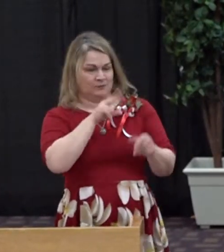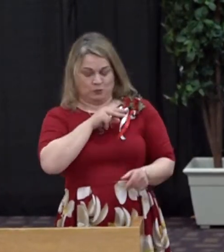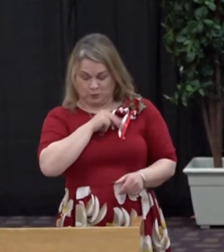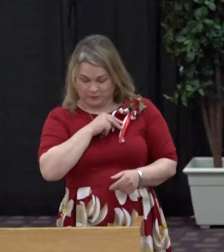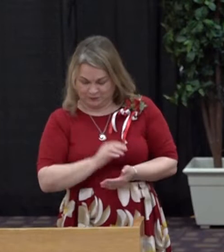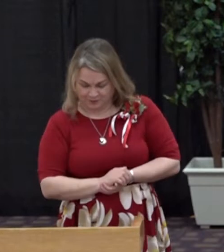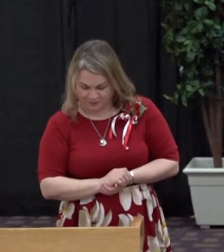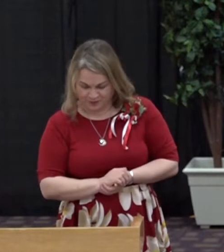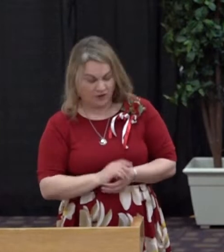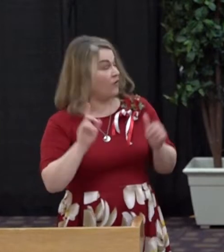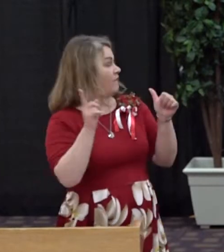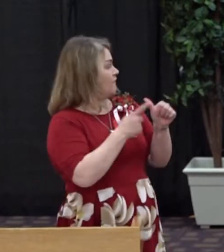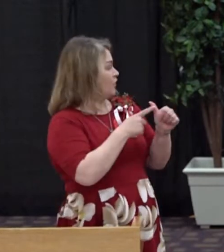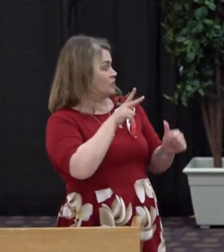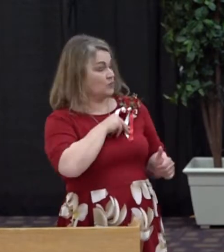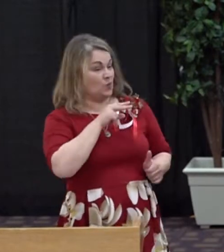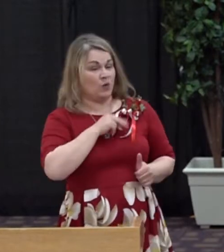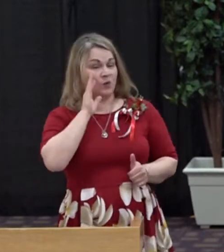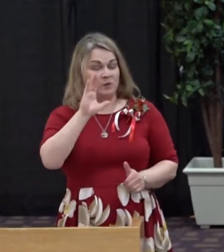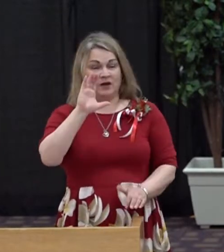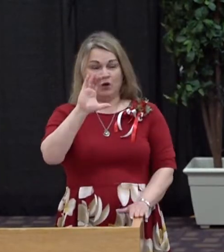Next we will have our middle school staff come up and present some awards.